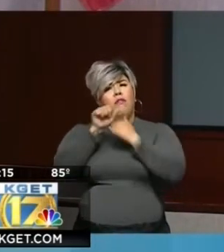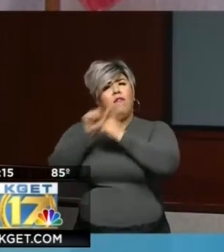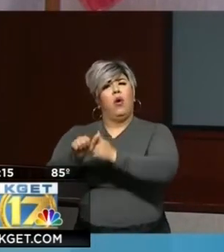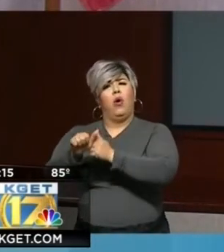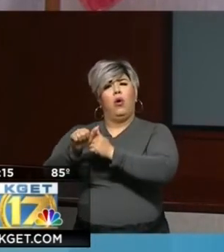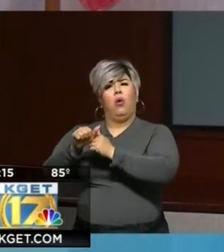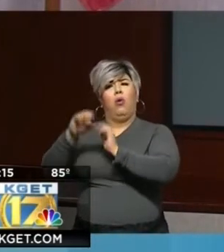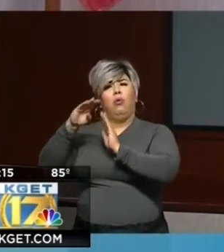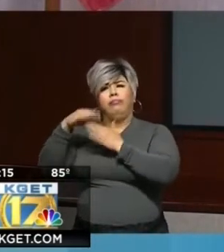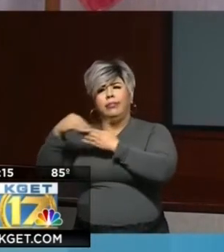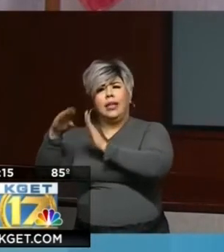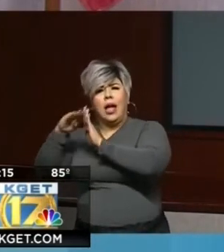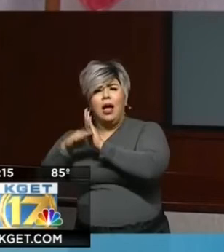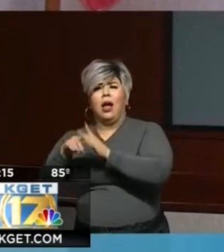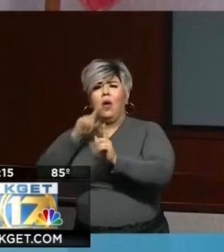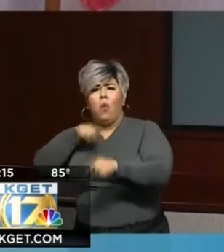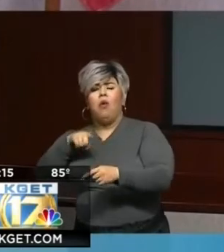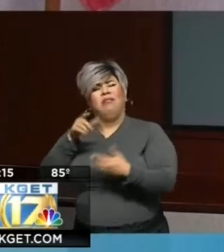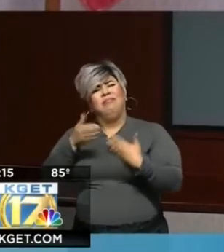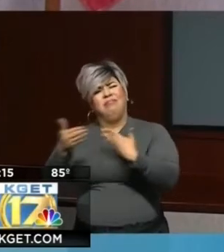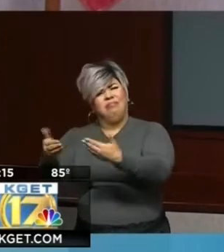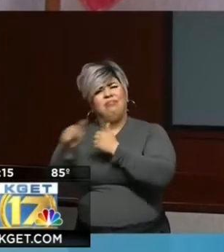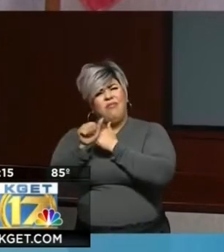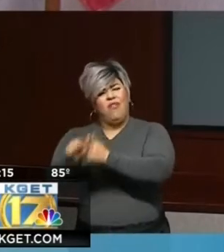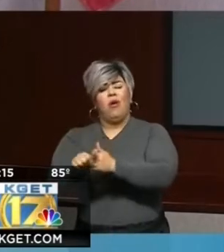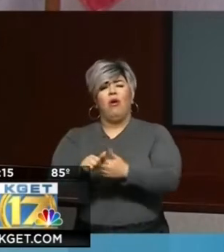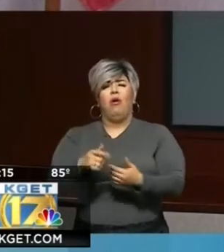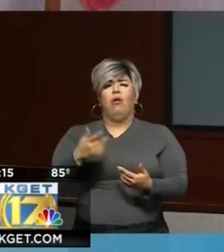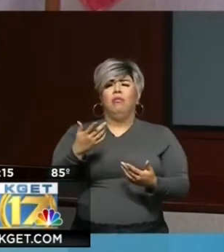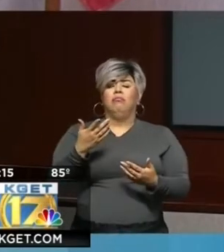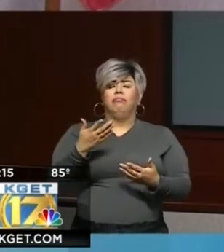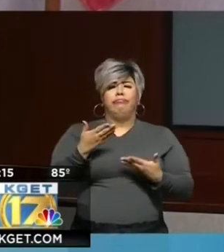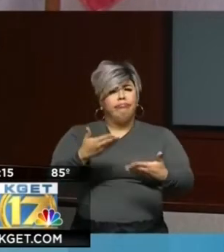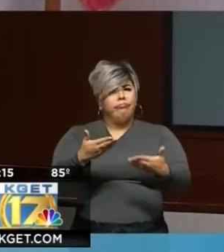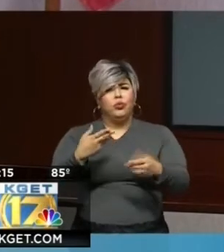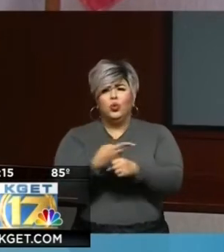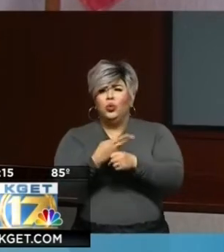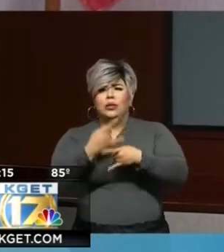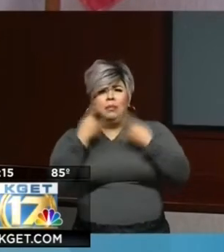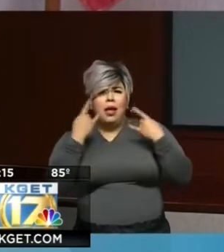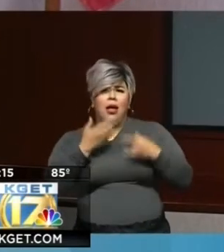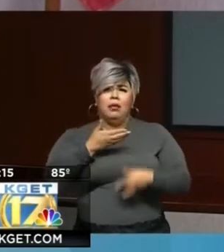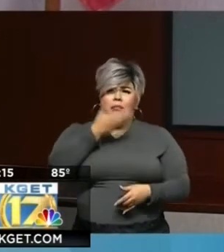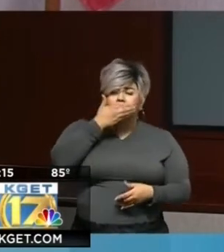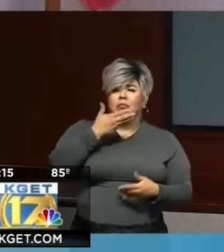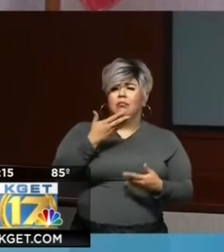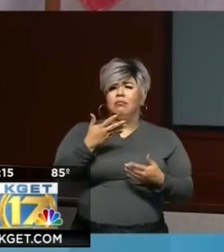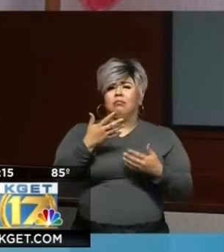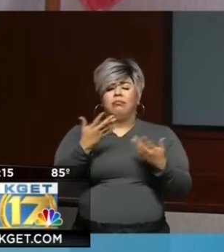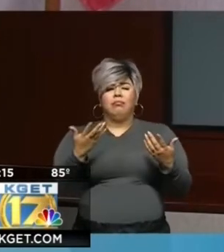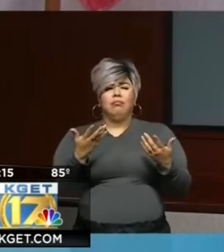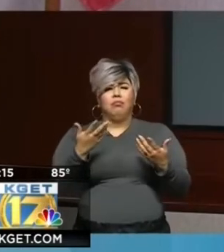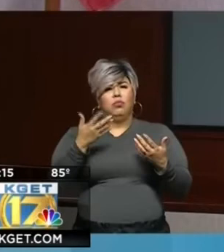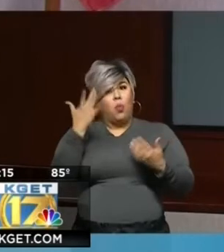CONSISTENT TO TRY TO ENCOURAGE EVERYBODY TO COMPLY. SPECIFICALLY TO MASKING. ALSO TO ASK PEOPLE TO TAKE THAT